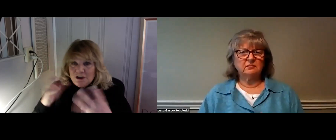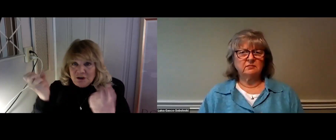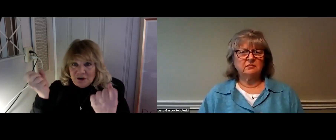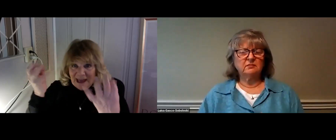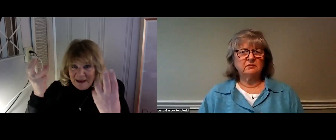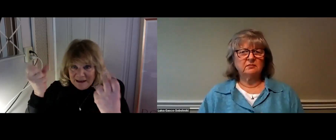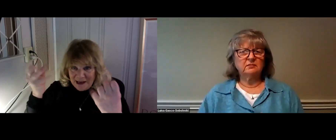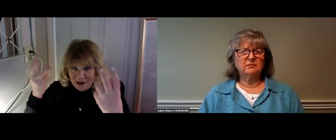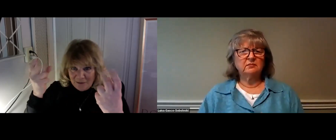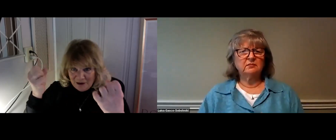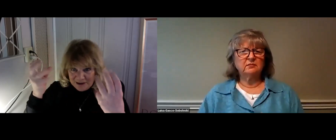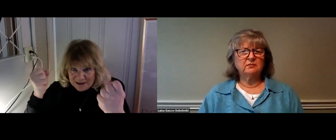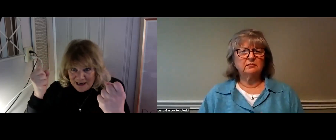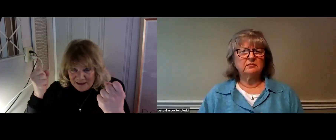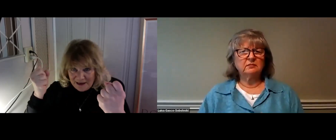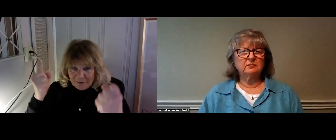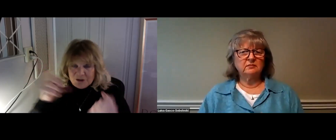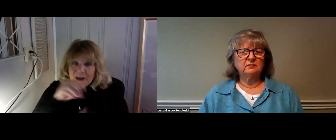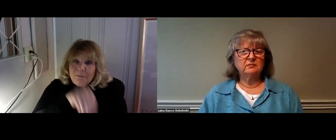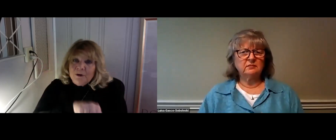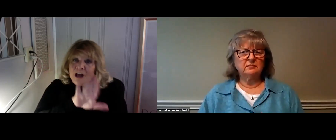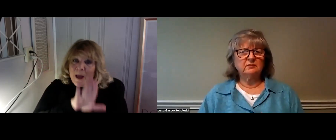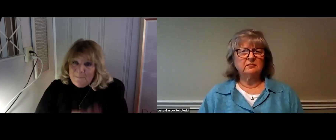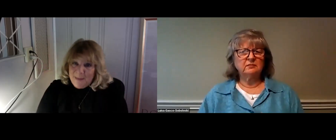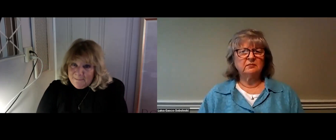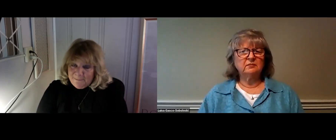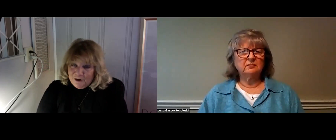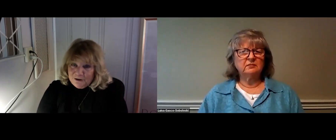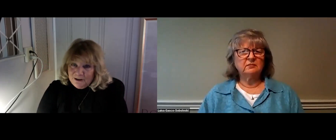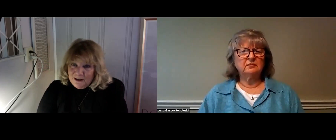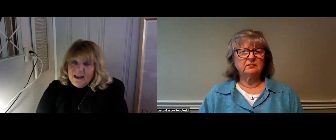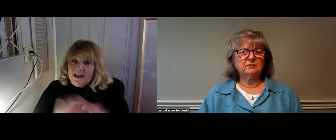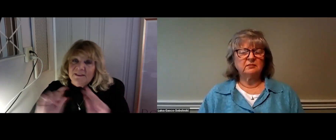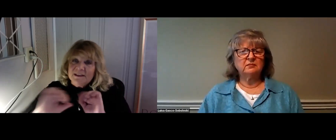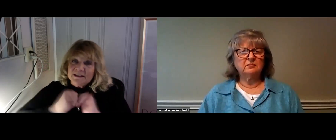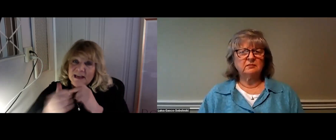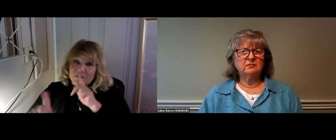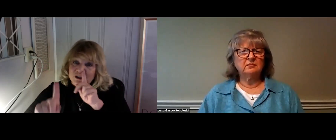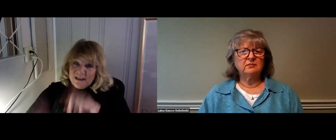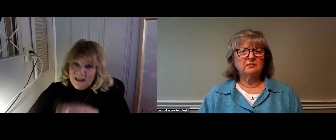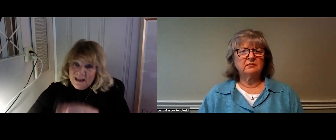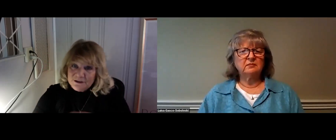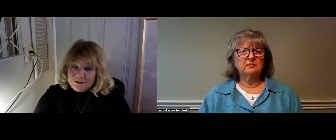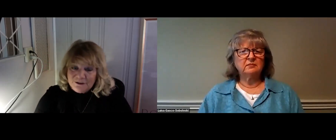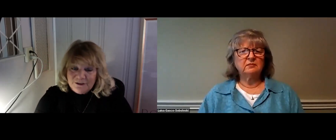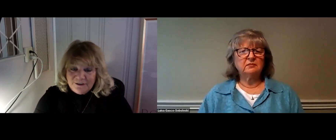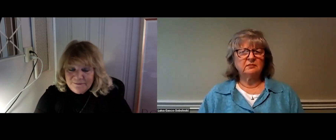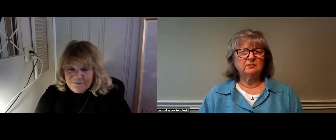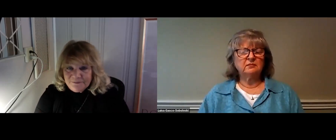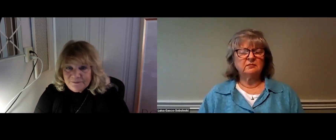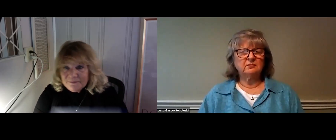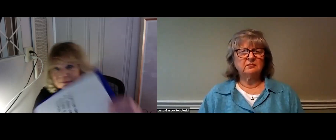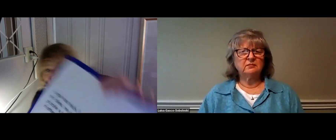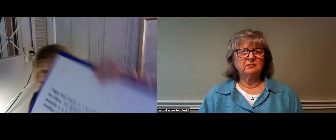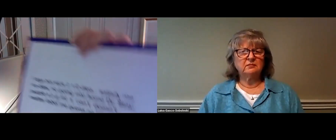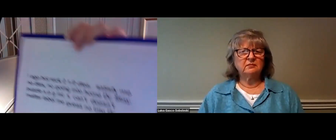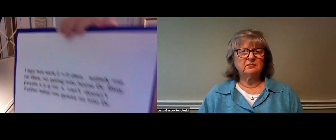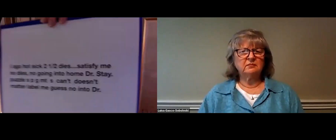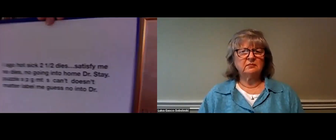She took ASL, American Sign Language, and put it on paper and this is how she answered